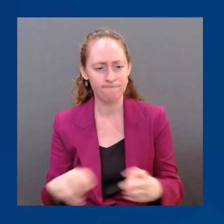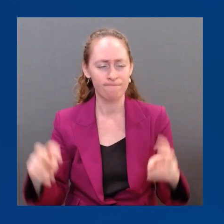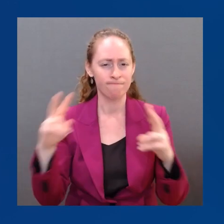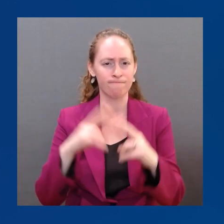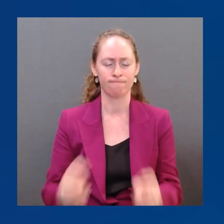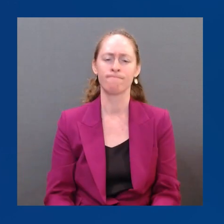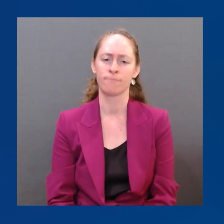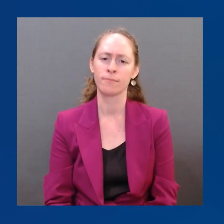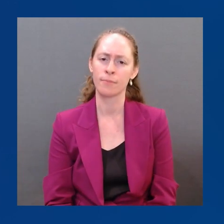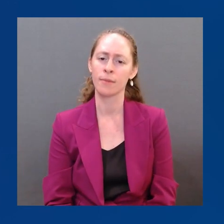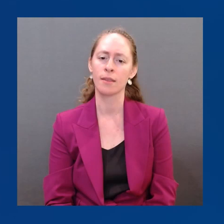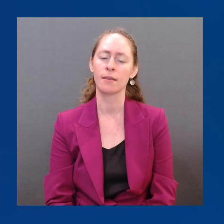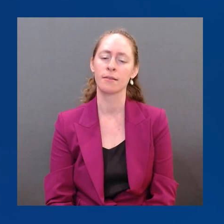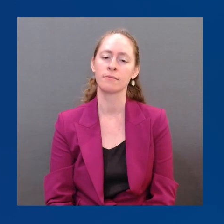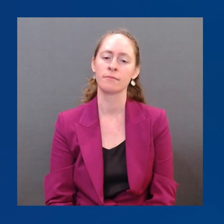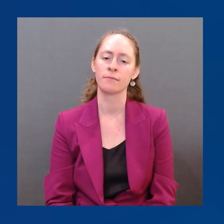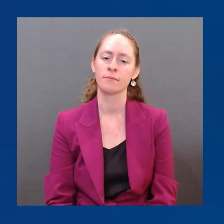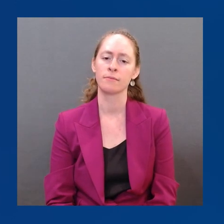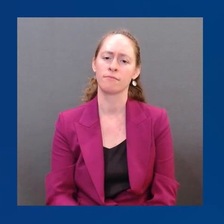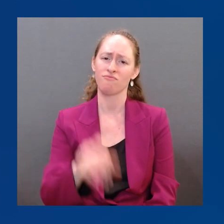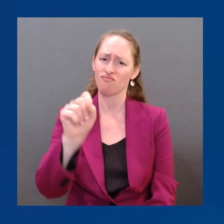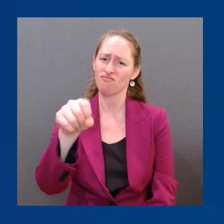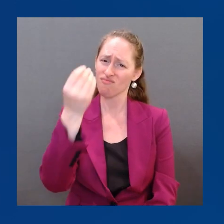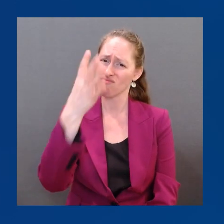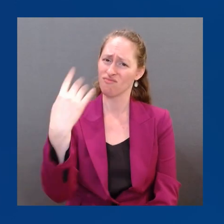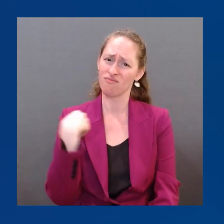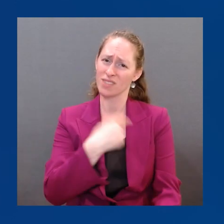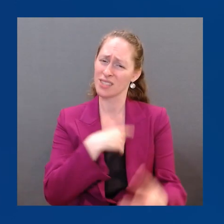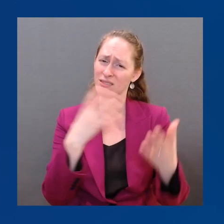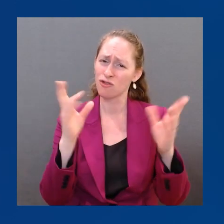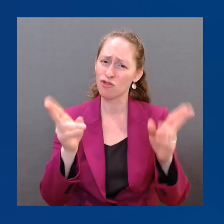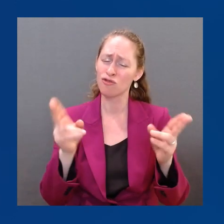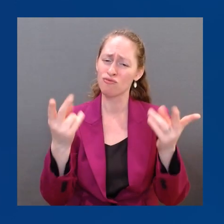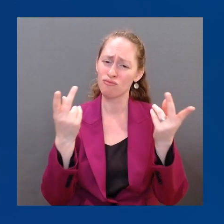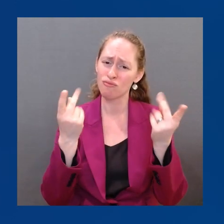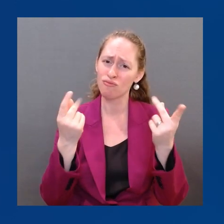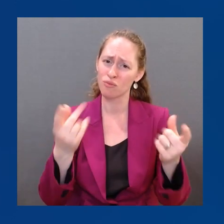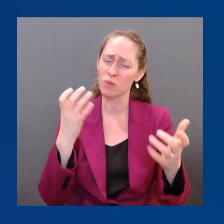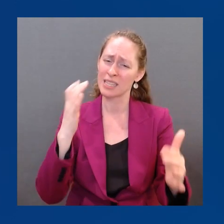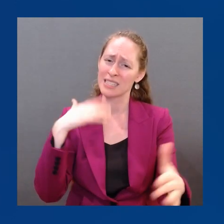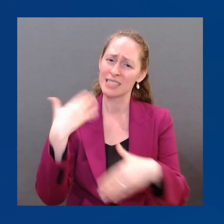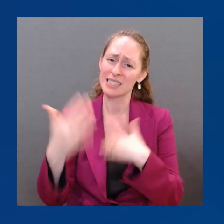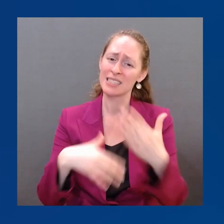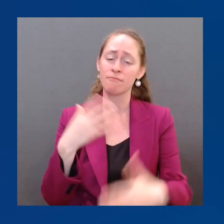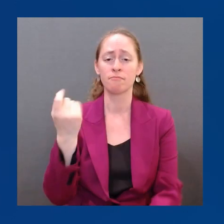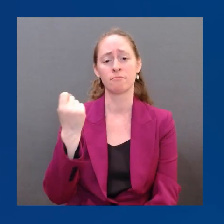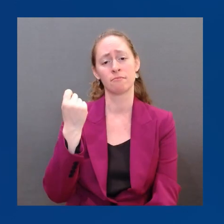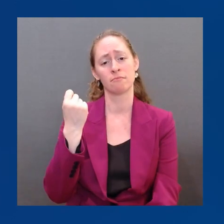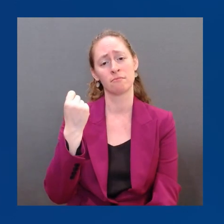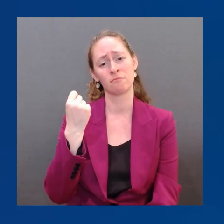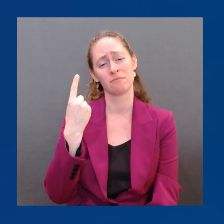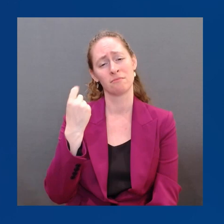we want to get this done as quickly as possible. But I think we also all agree we want to get it done right. And I remain very confident,